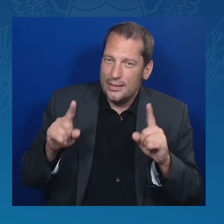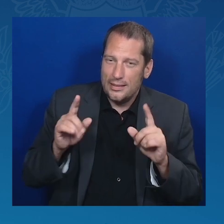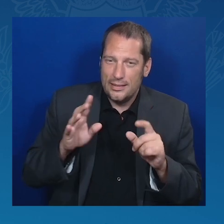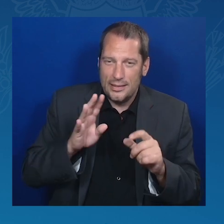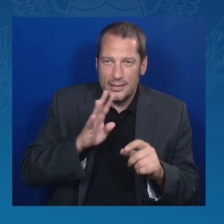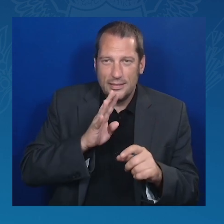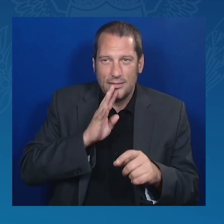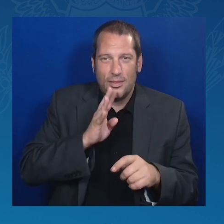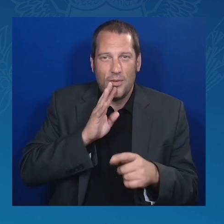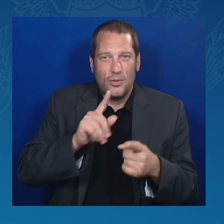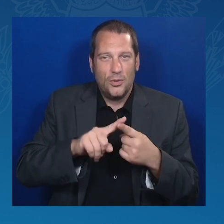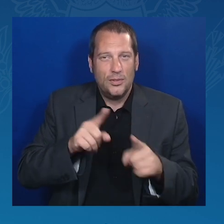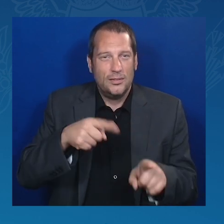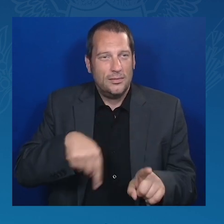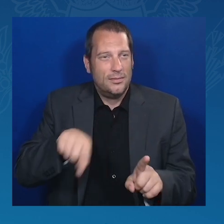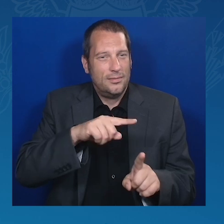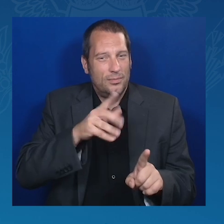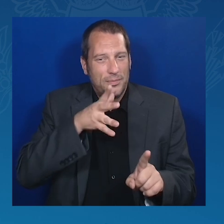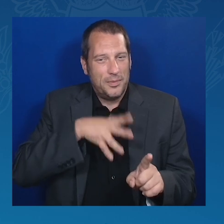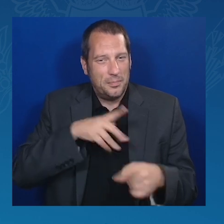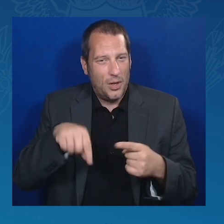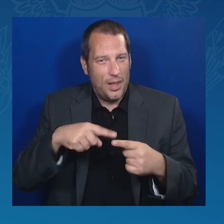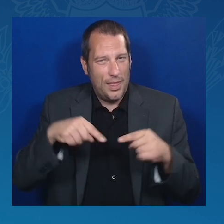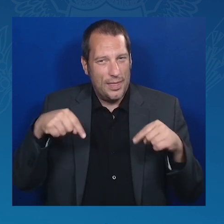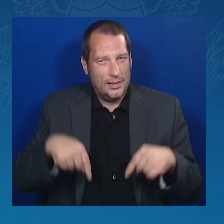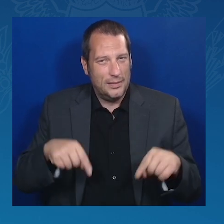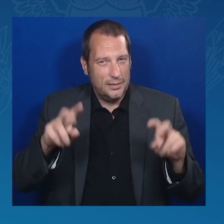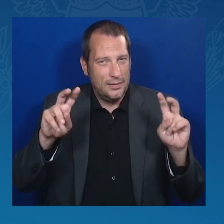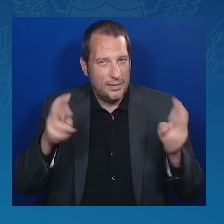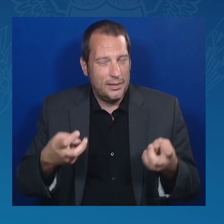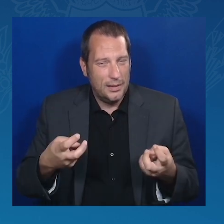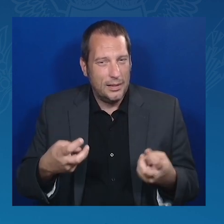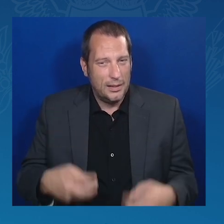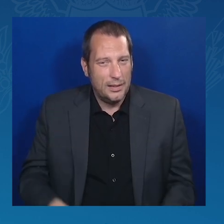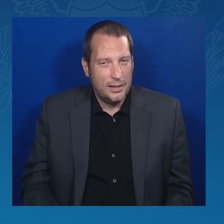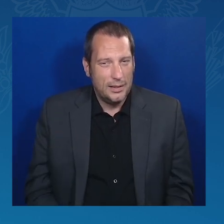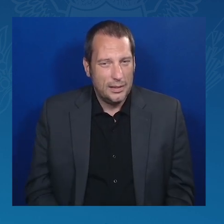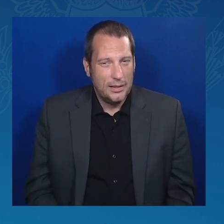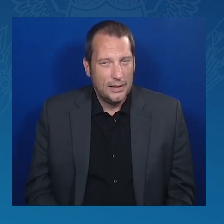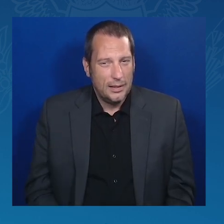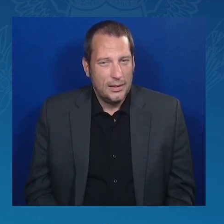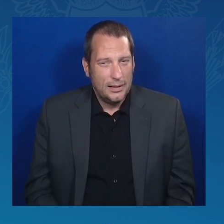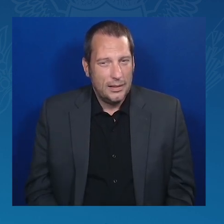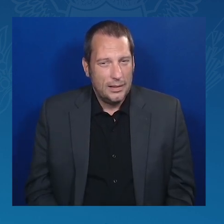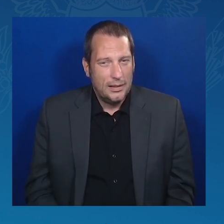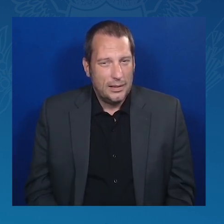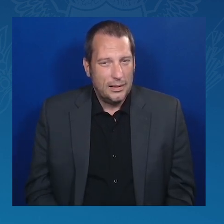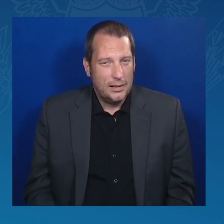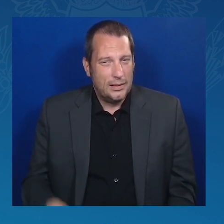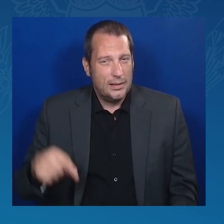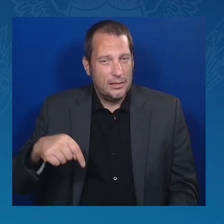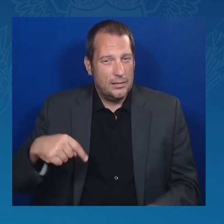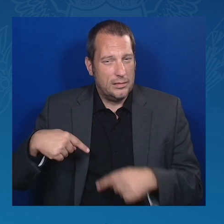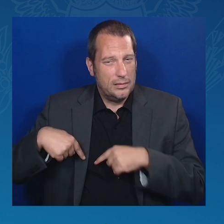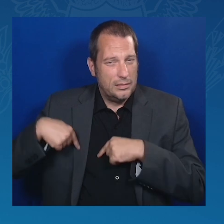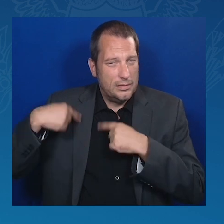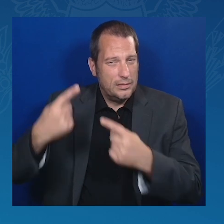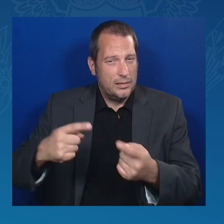which obviously overturned Roe v. Wade. What do you. What can you talk about regarding the impact of that